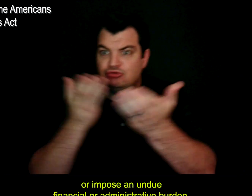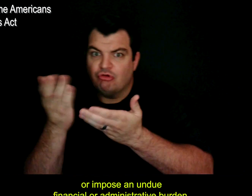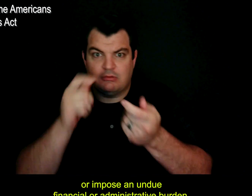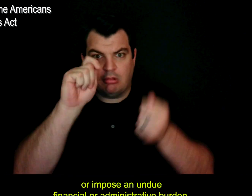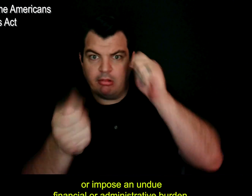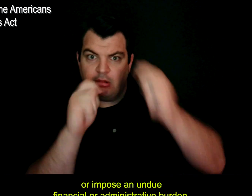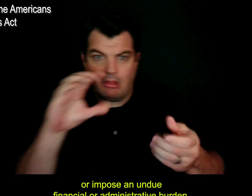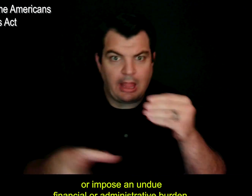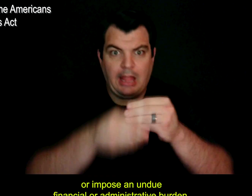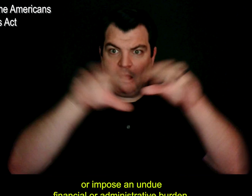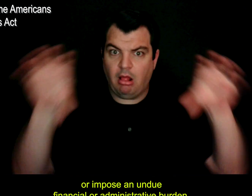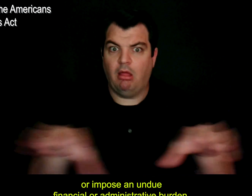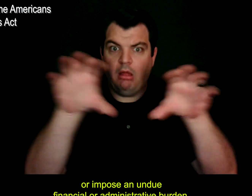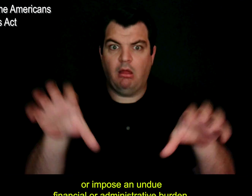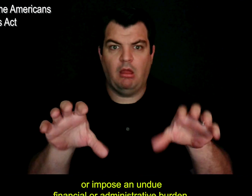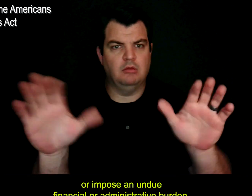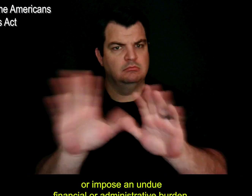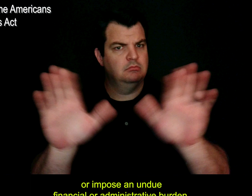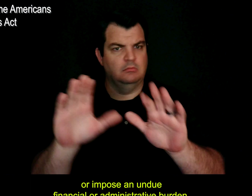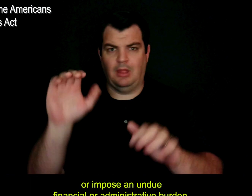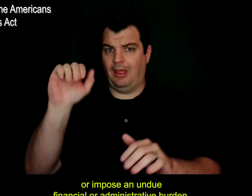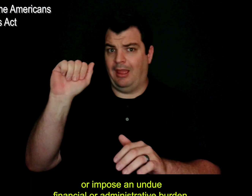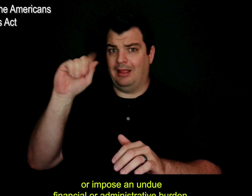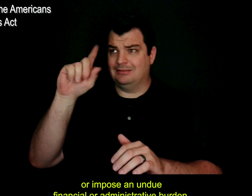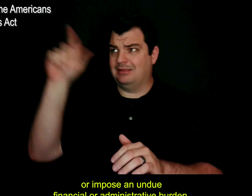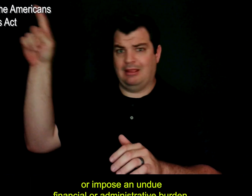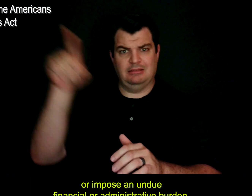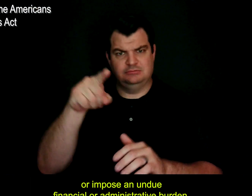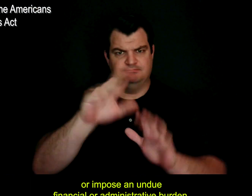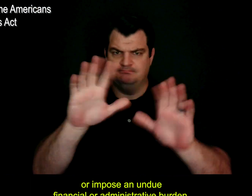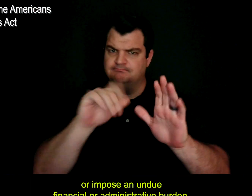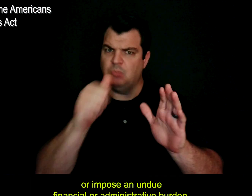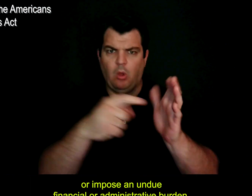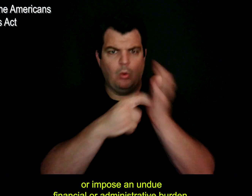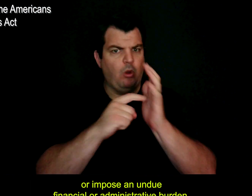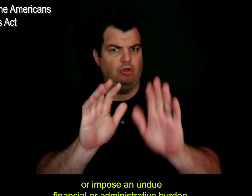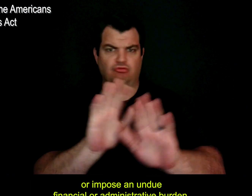or impose an undue financial or administrative burden.